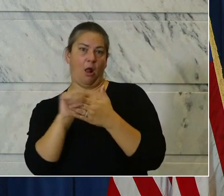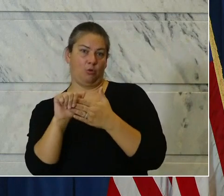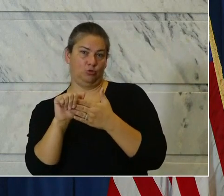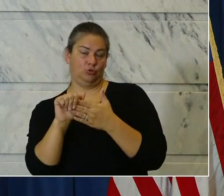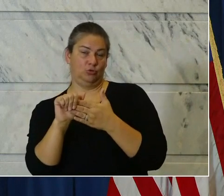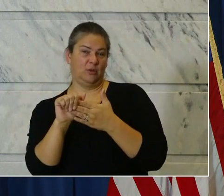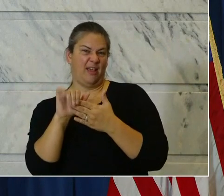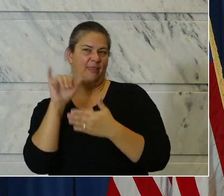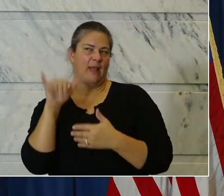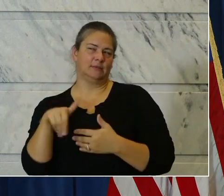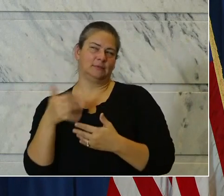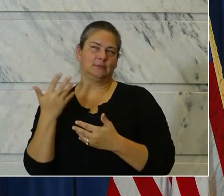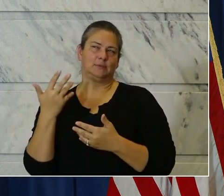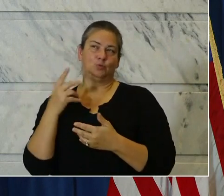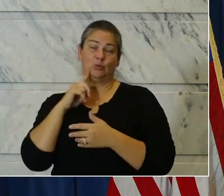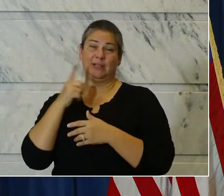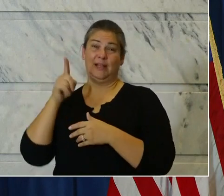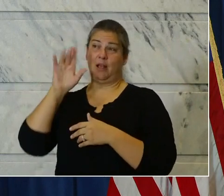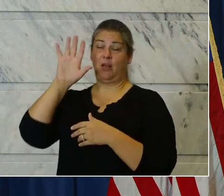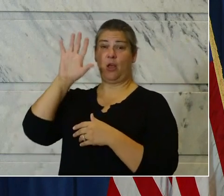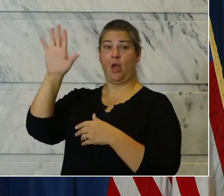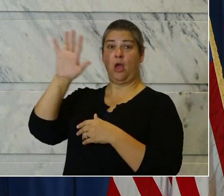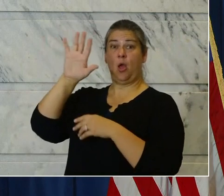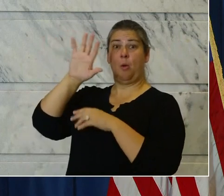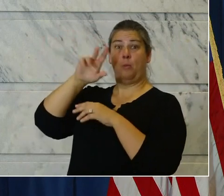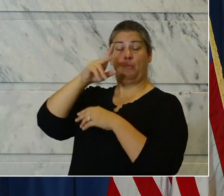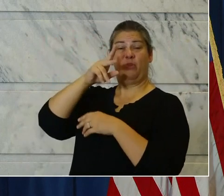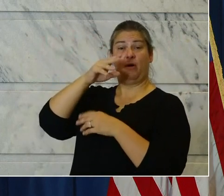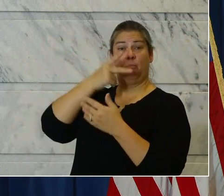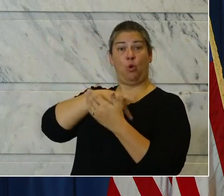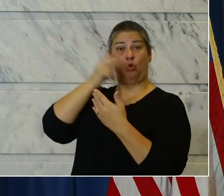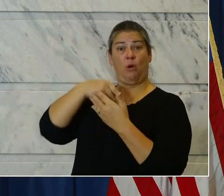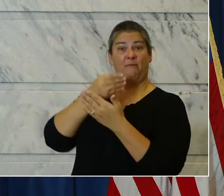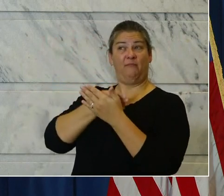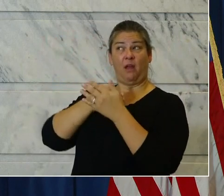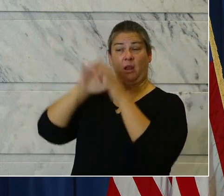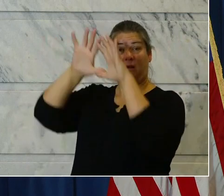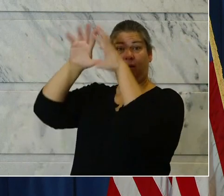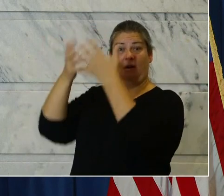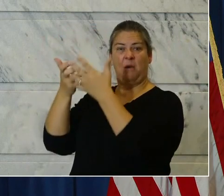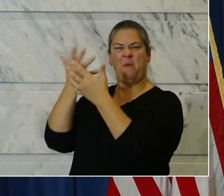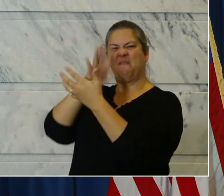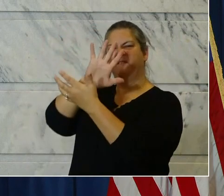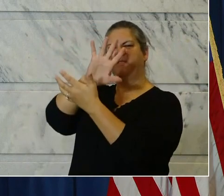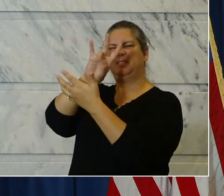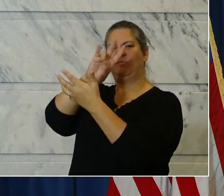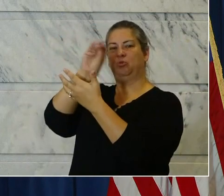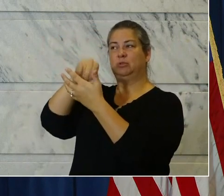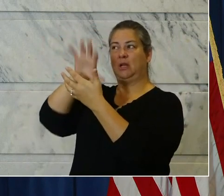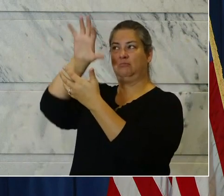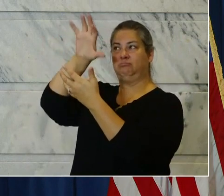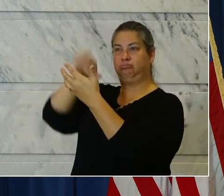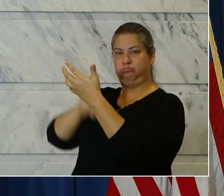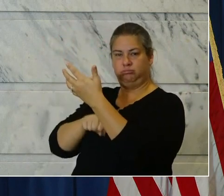ESTIMATED EIGHT MILLION DOLLARS OR 57% OF THE PROGRAM SPONSORED BEEN COMMITTED. TO PROVIDE RENT